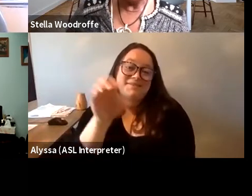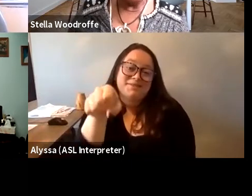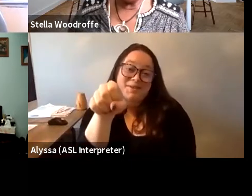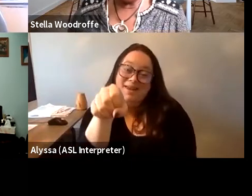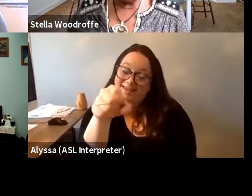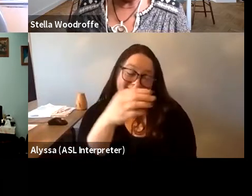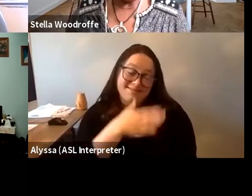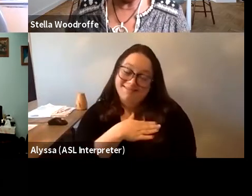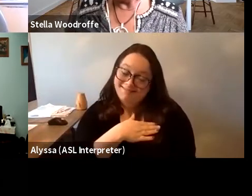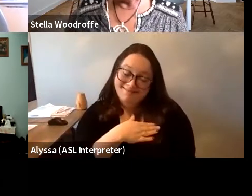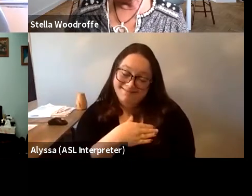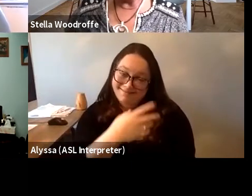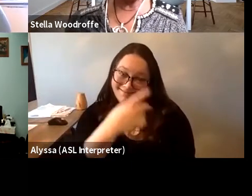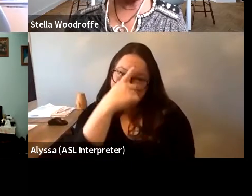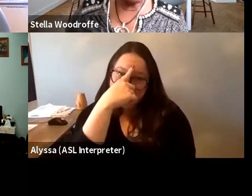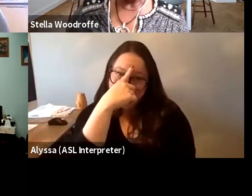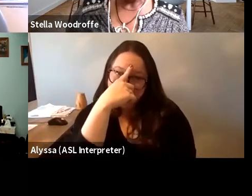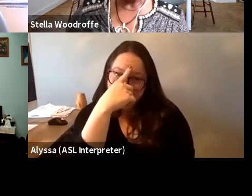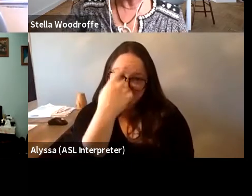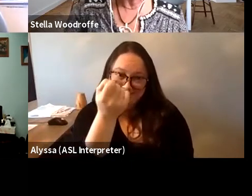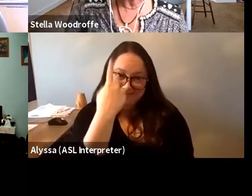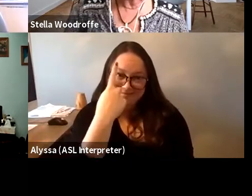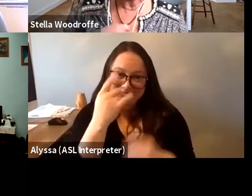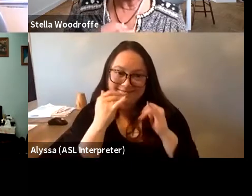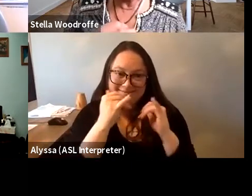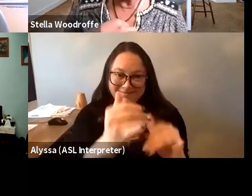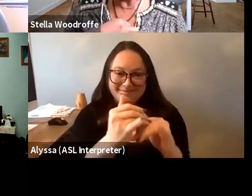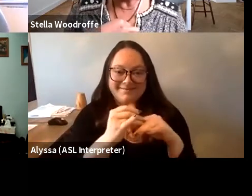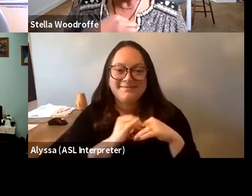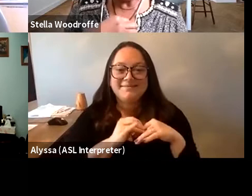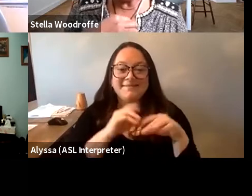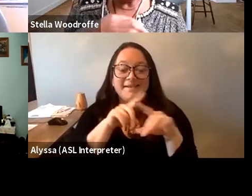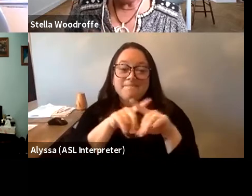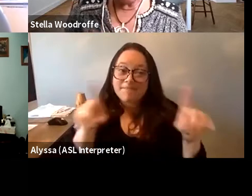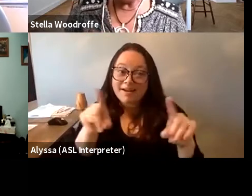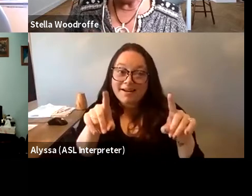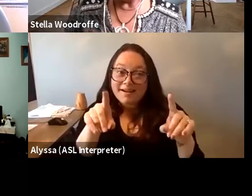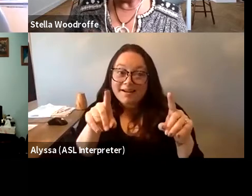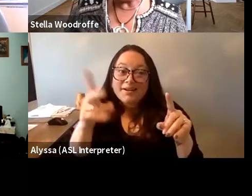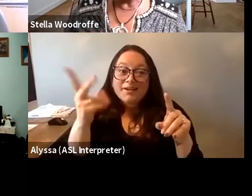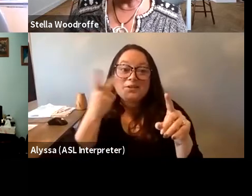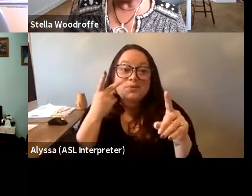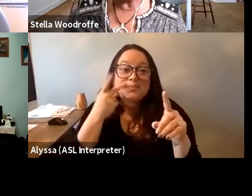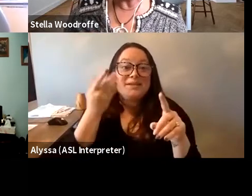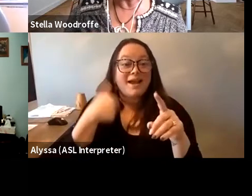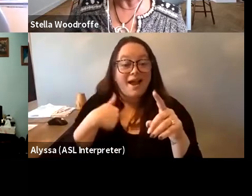been I've been through that. But you will see, I'm on the panel to tell you guys you will